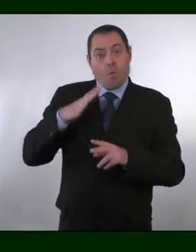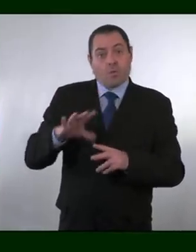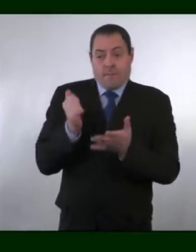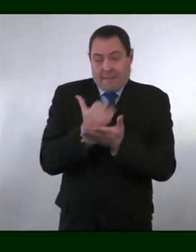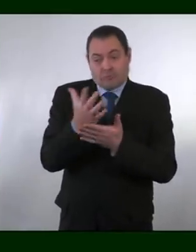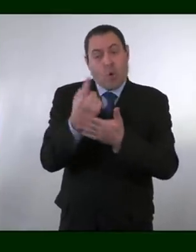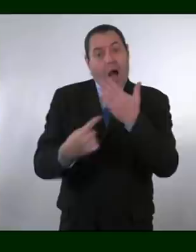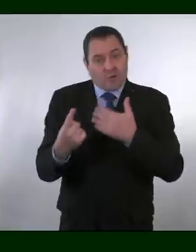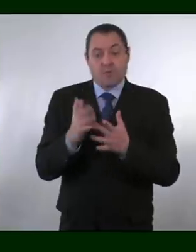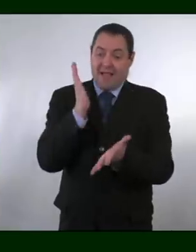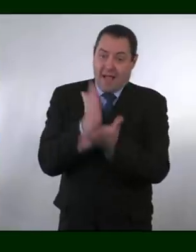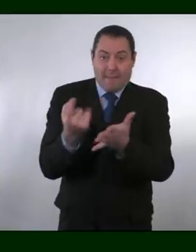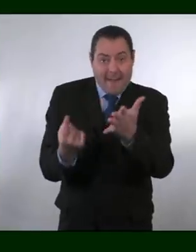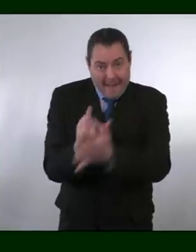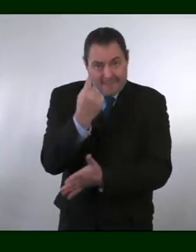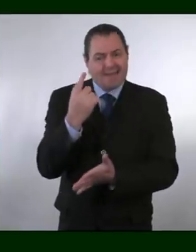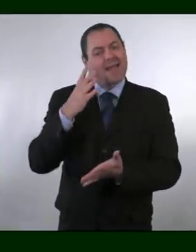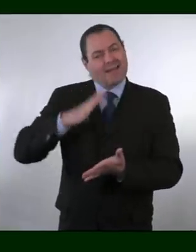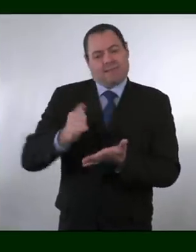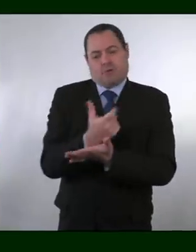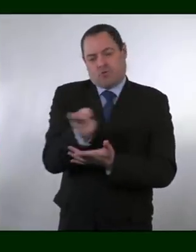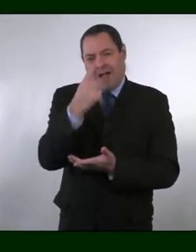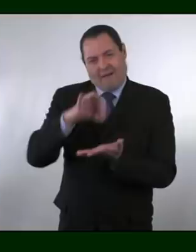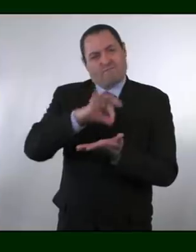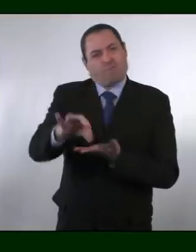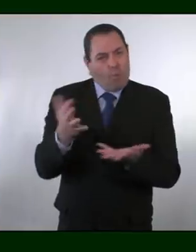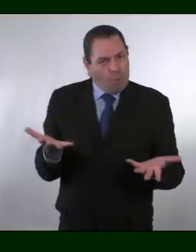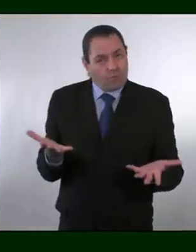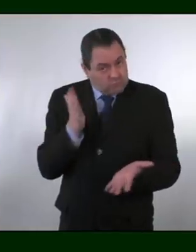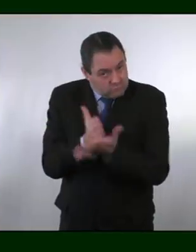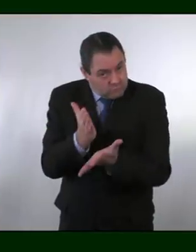easier and affordable for people to do so? >>The Prime Minister